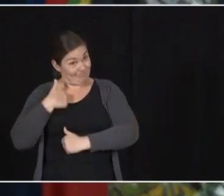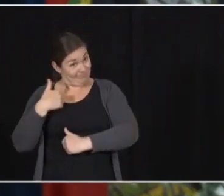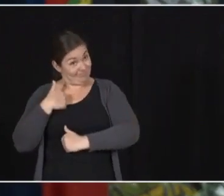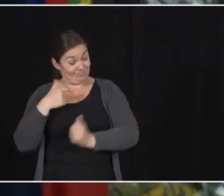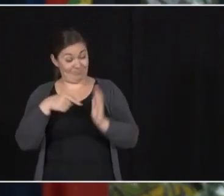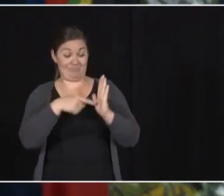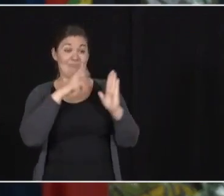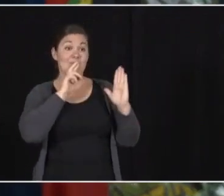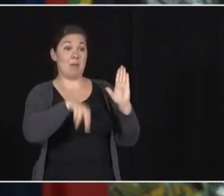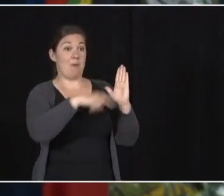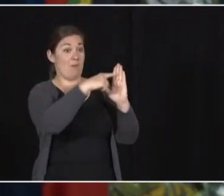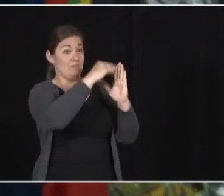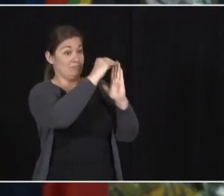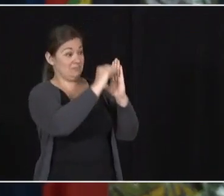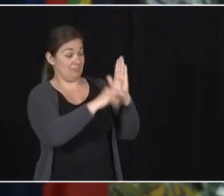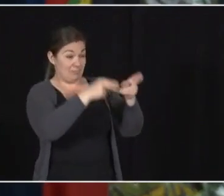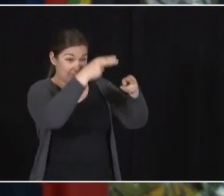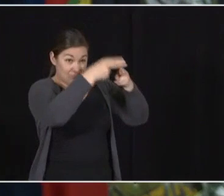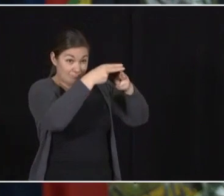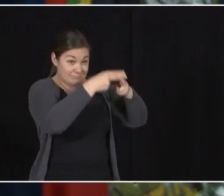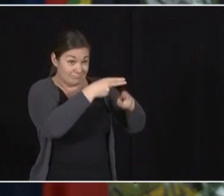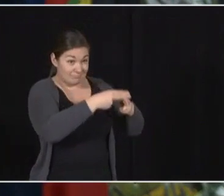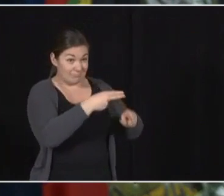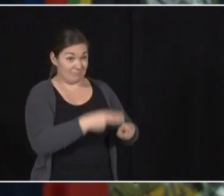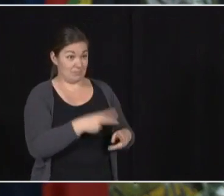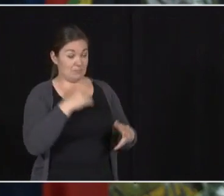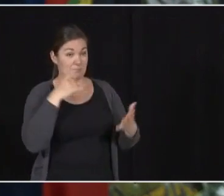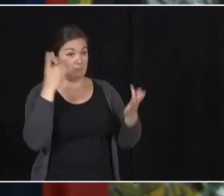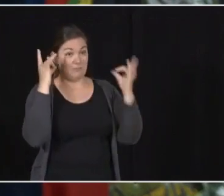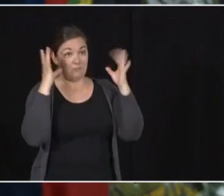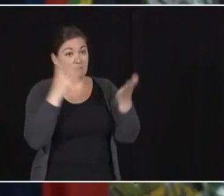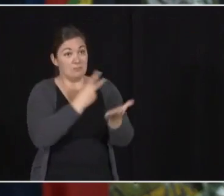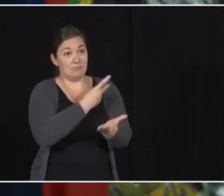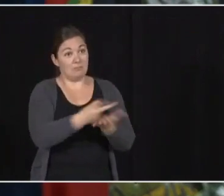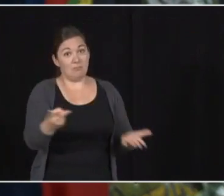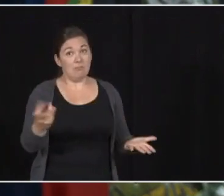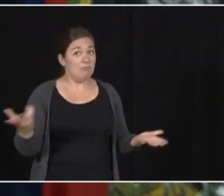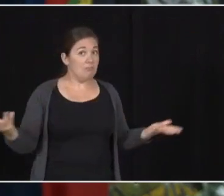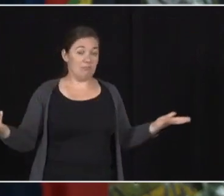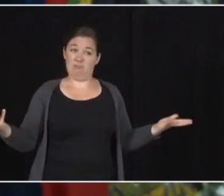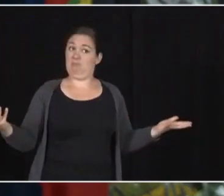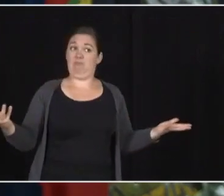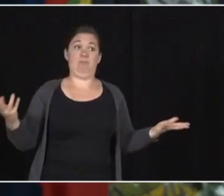Canadian Armed Forces are in, they failed. I would expect, as a shareholder, to start holding the CEO and chair accountable.